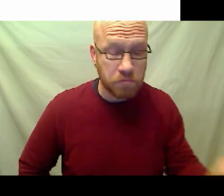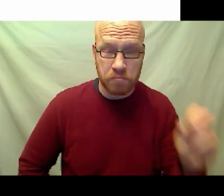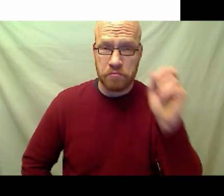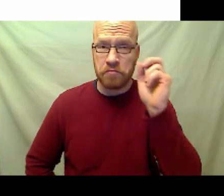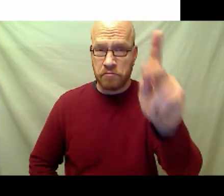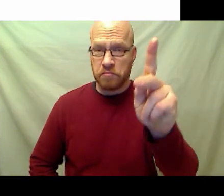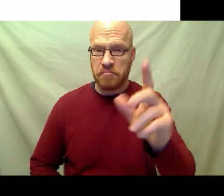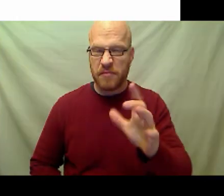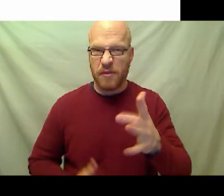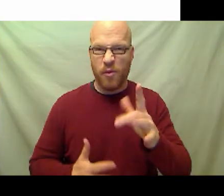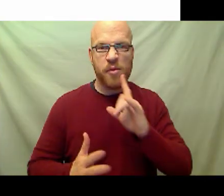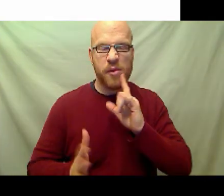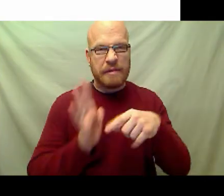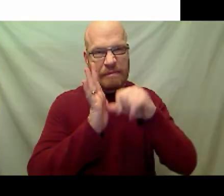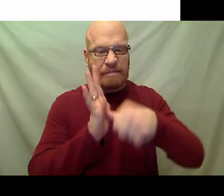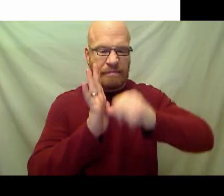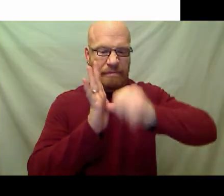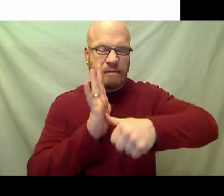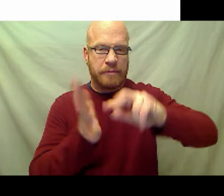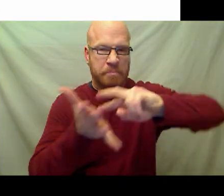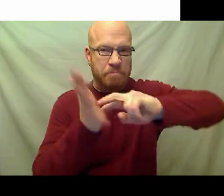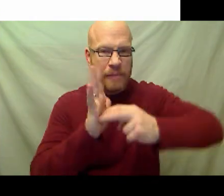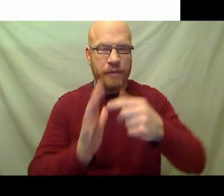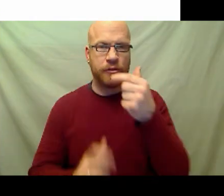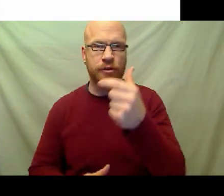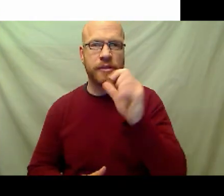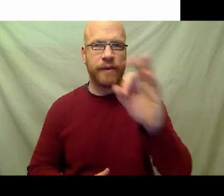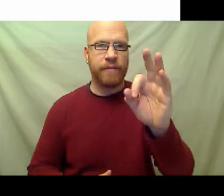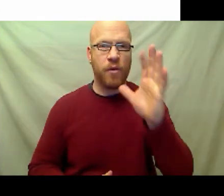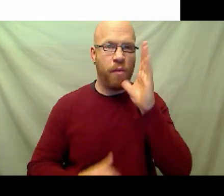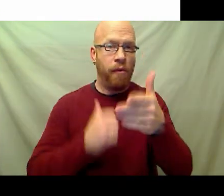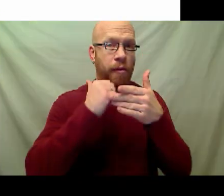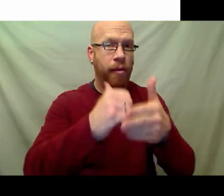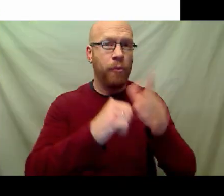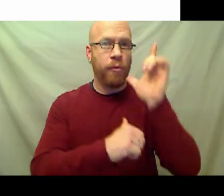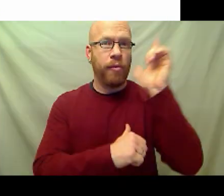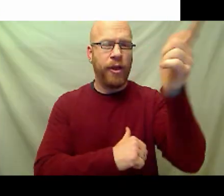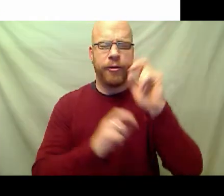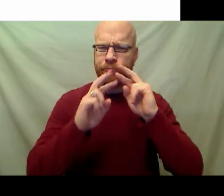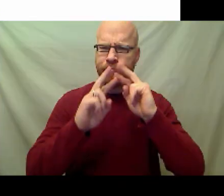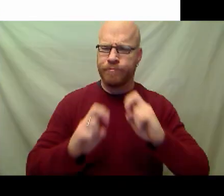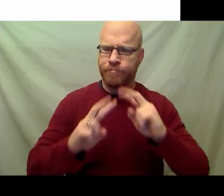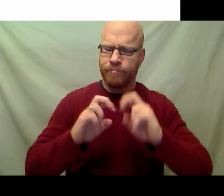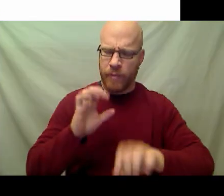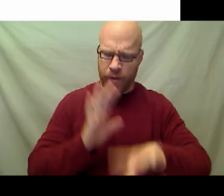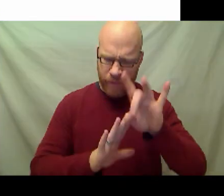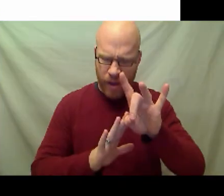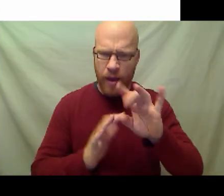Again, seeing it again. You know, I'm really emphasizing the meaning of this GCF. It will help you later as you look